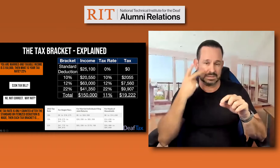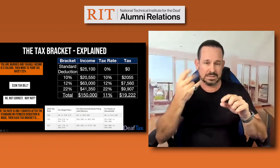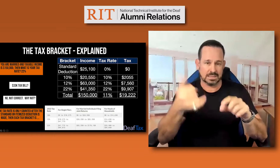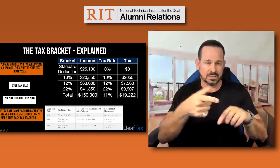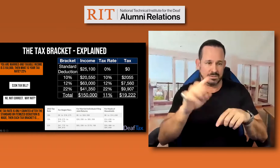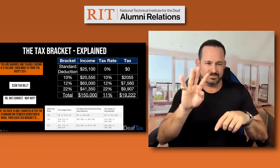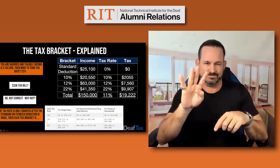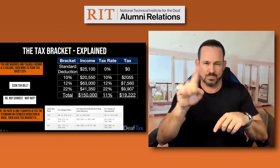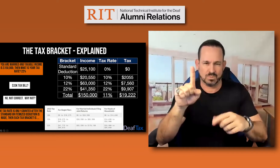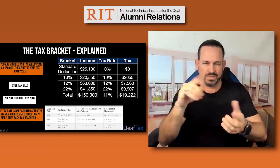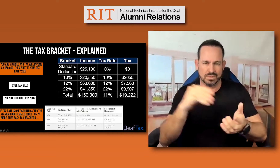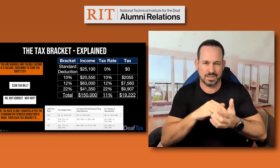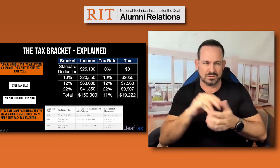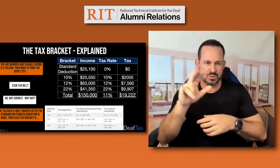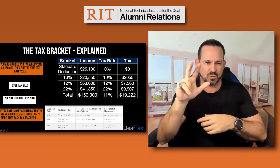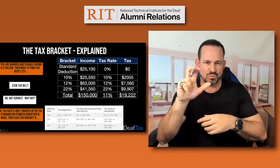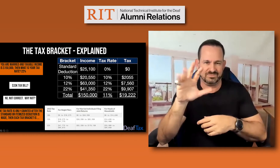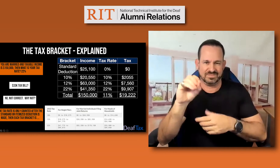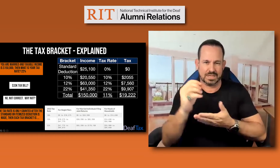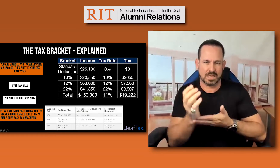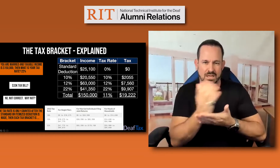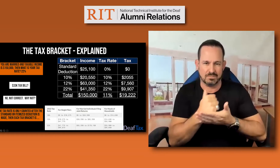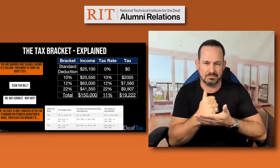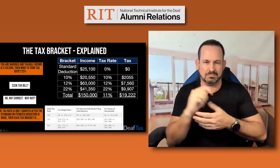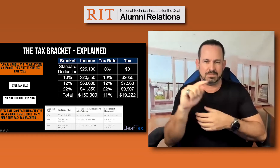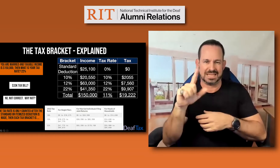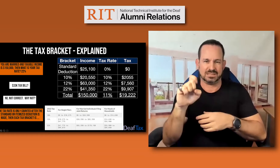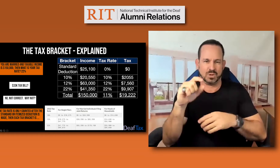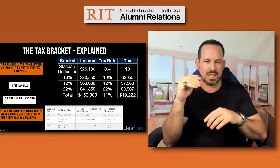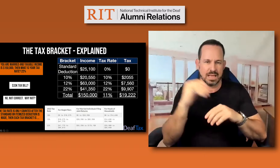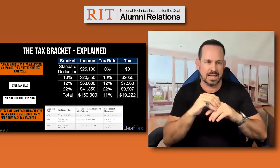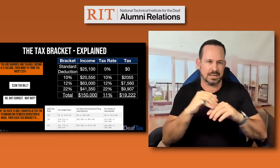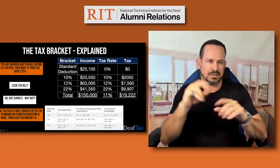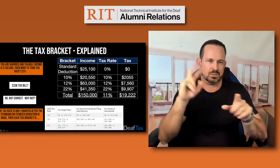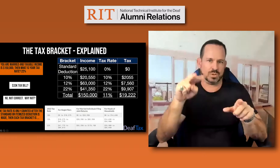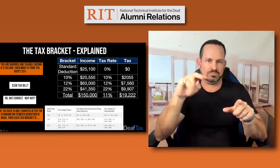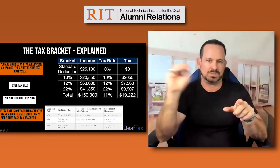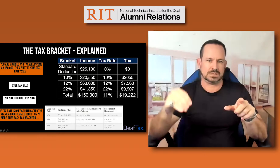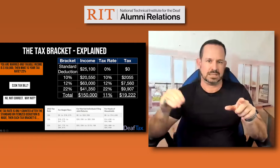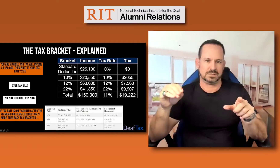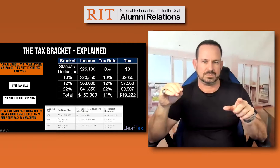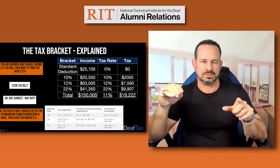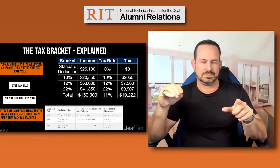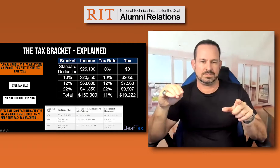is at the 22% bracket for a 150,000 income.